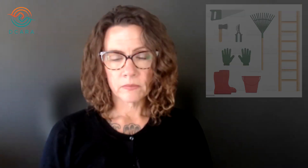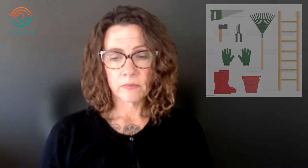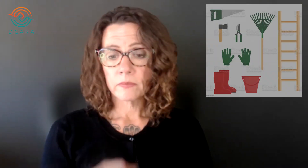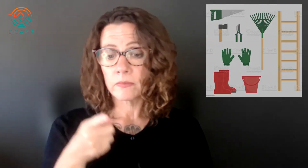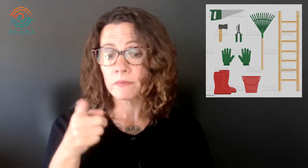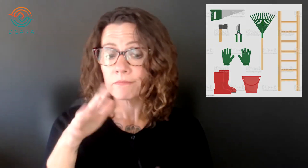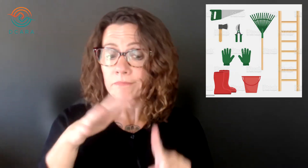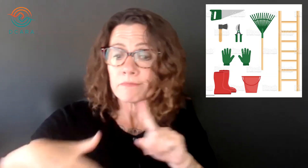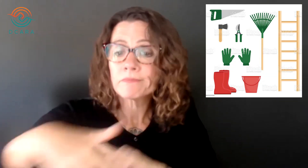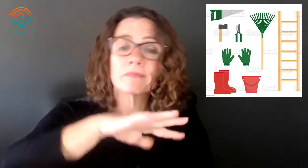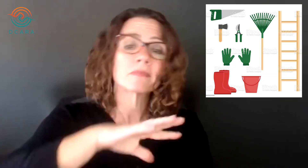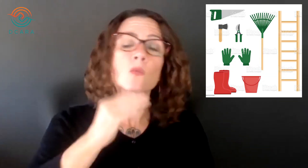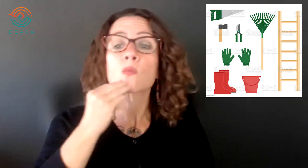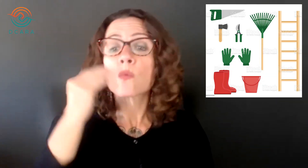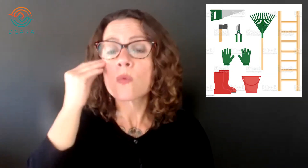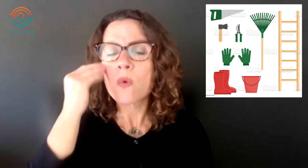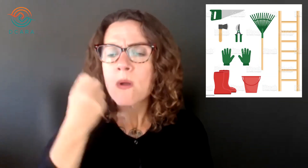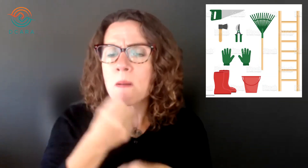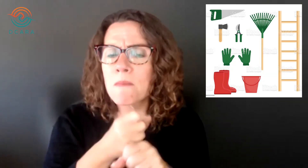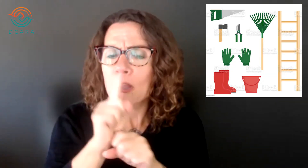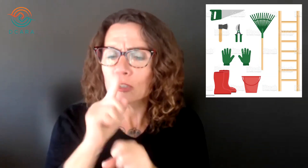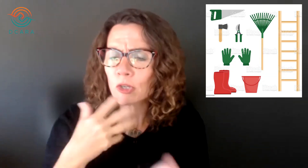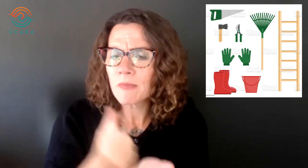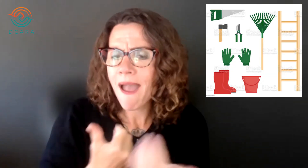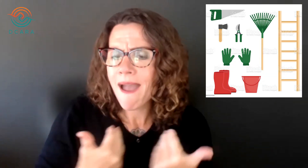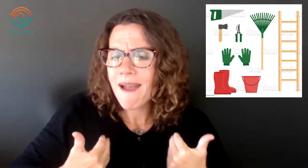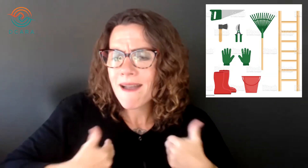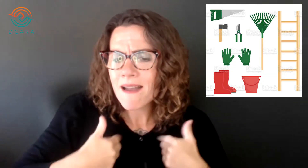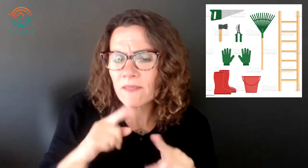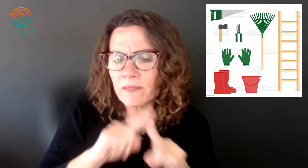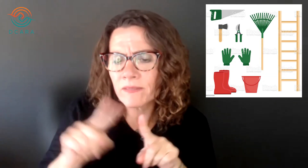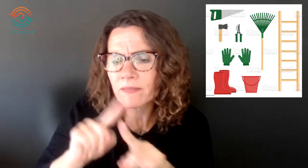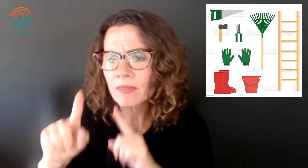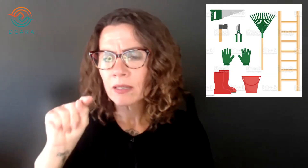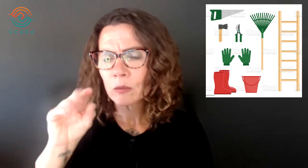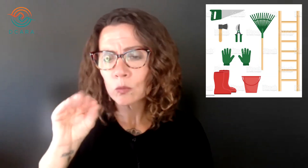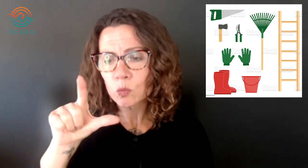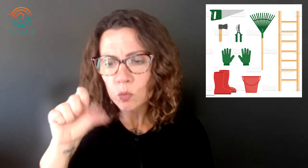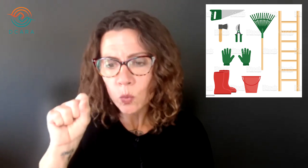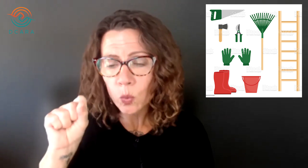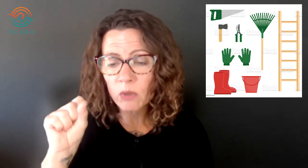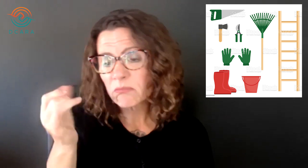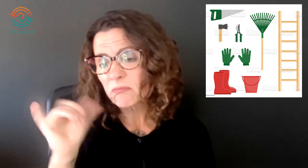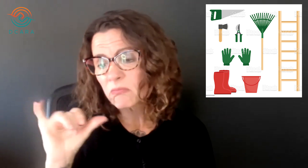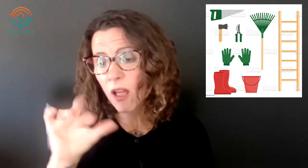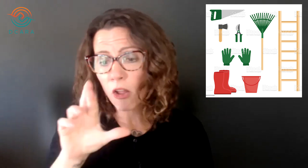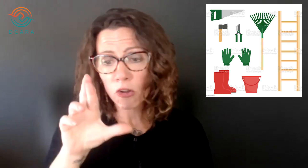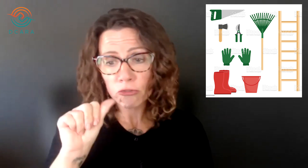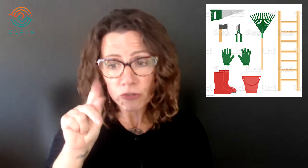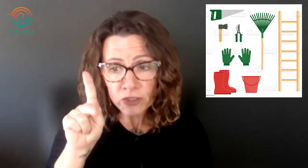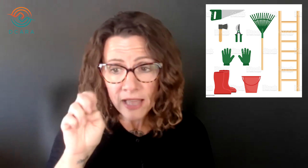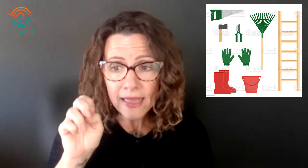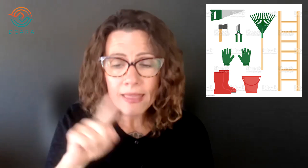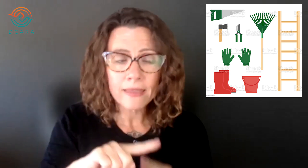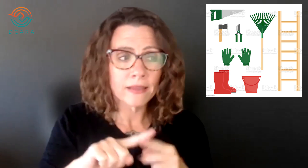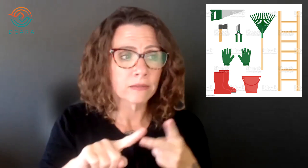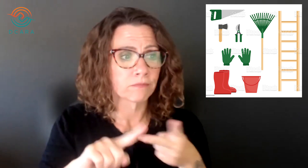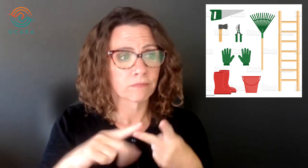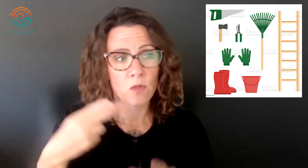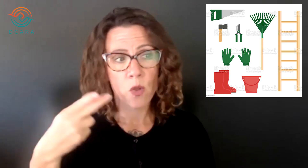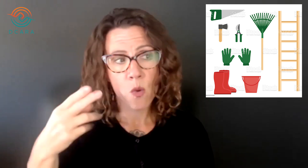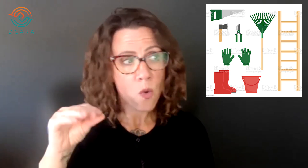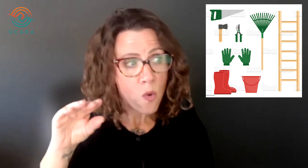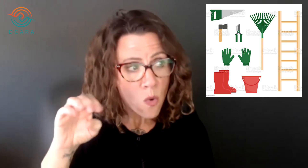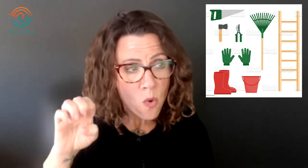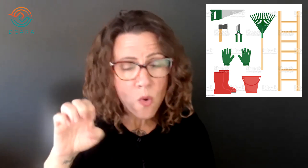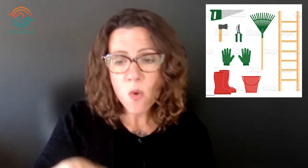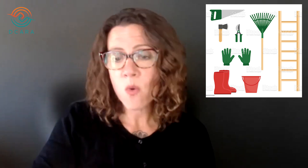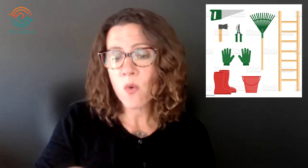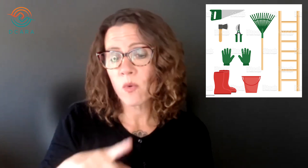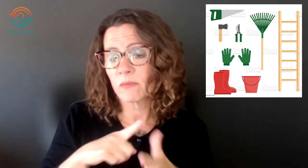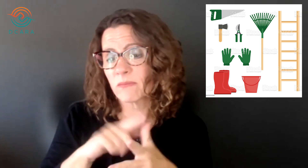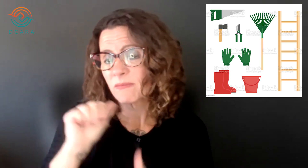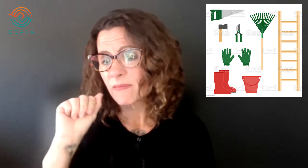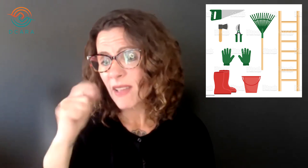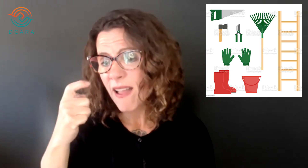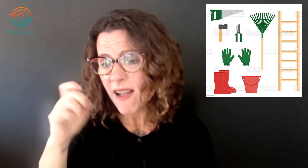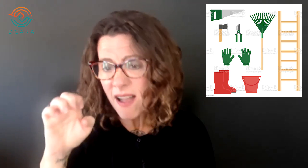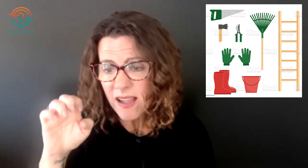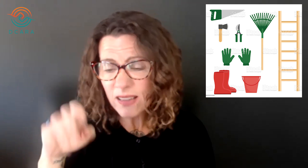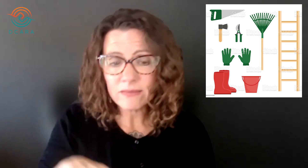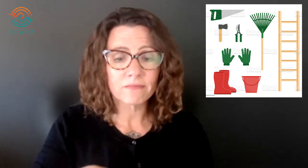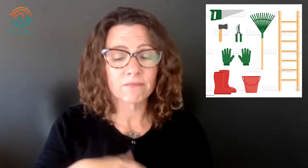Make sure you have handy tools such as rake, axe,